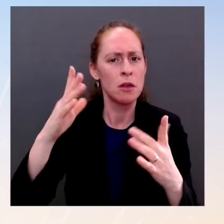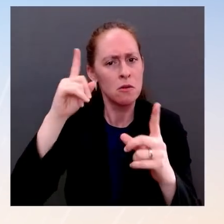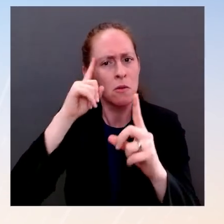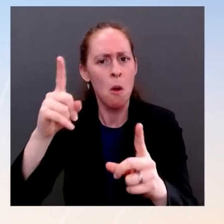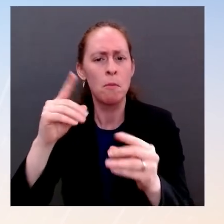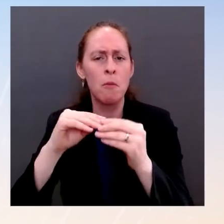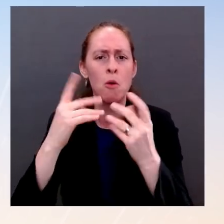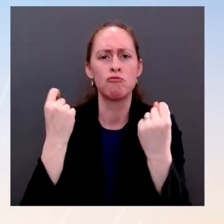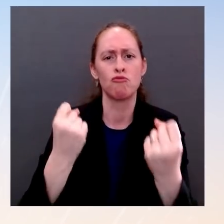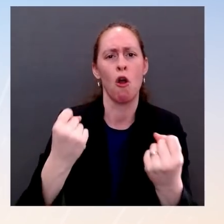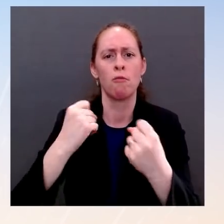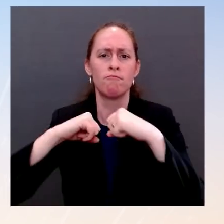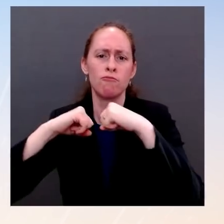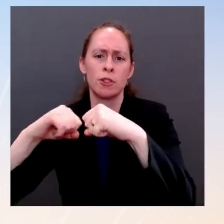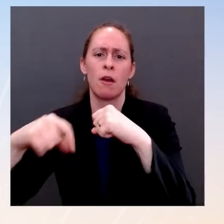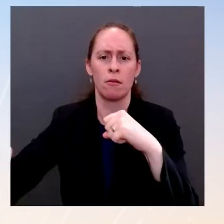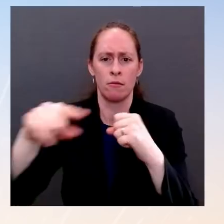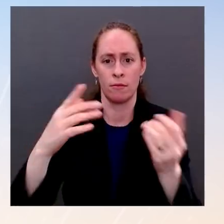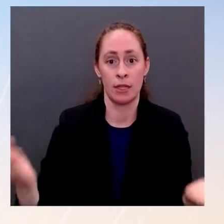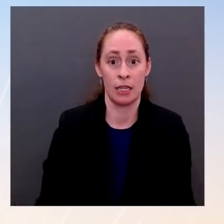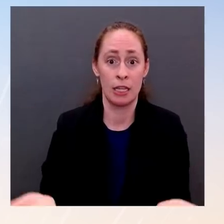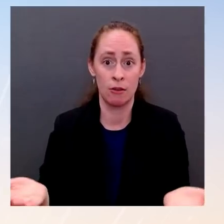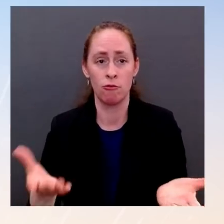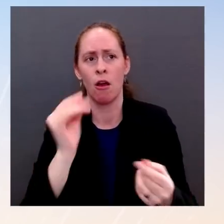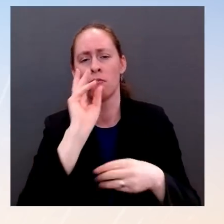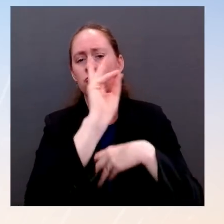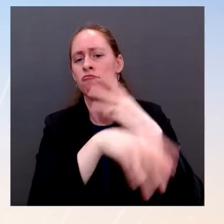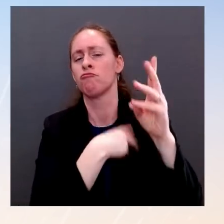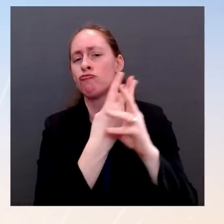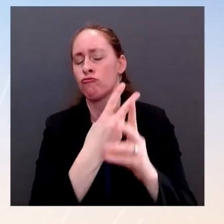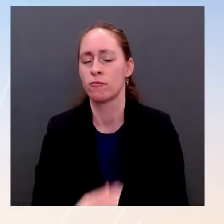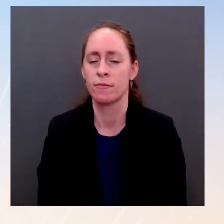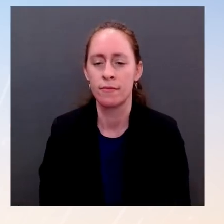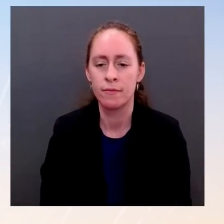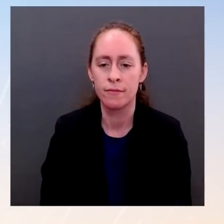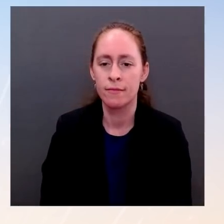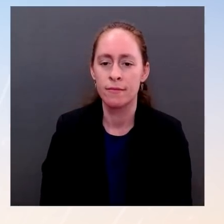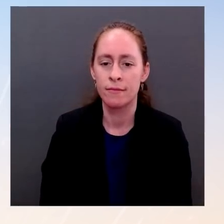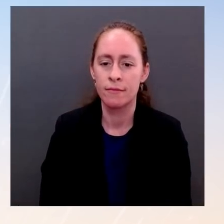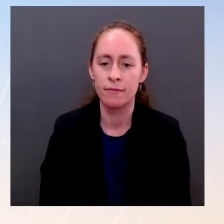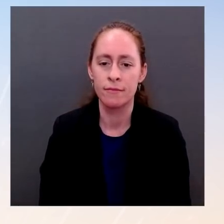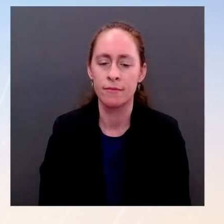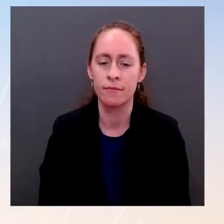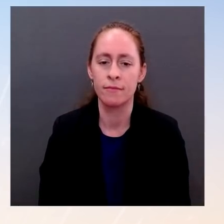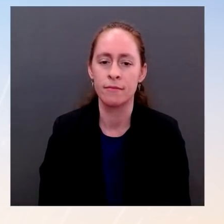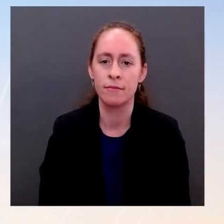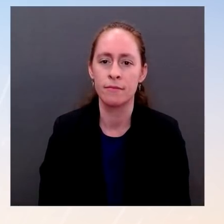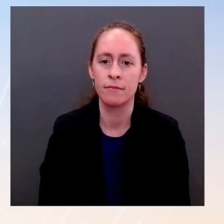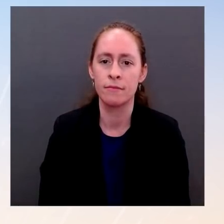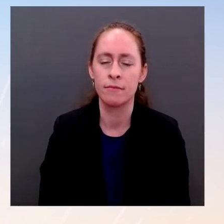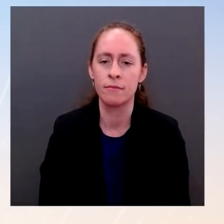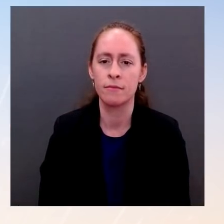Anne, can you talk about what companies in the private sector are the most vulnerable? Obviously, you've talked about banking.